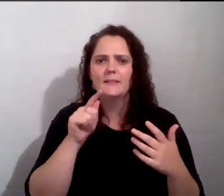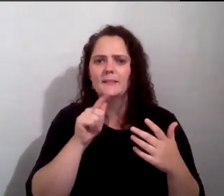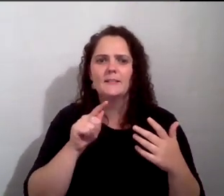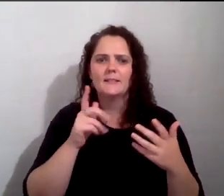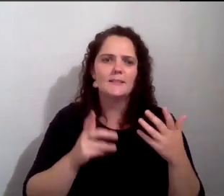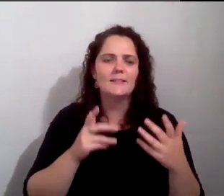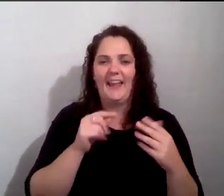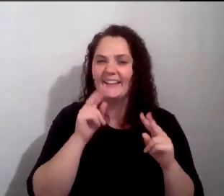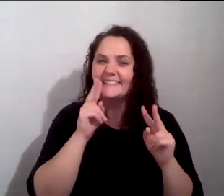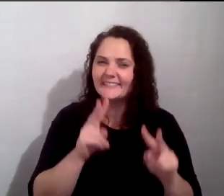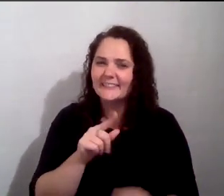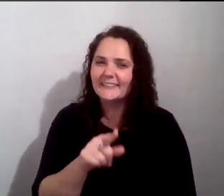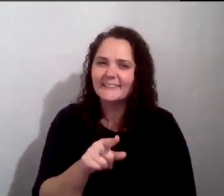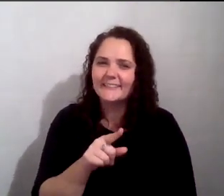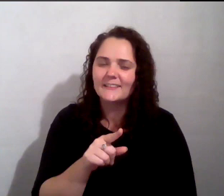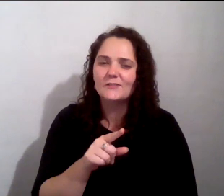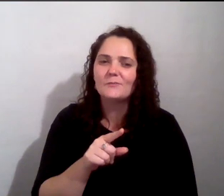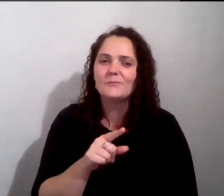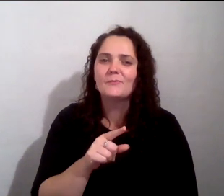if you spend a bit of time with this work, you can see that the kneeling